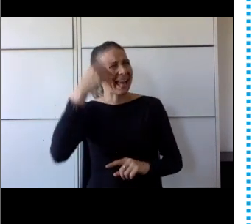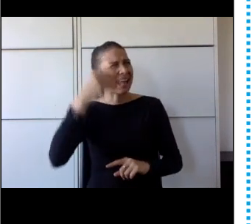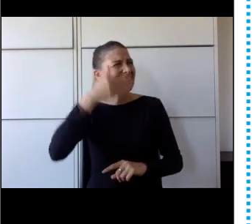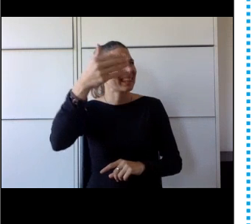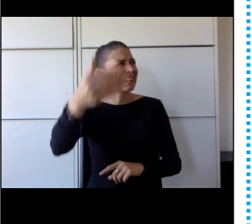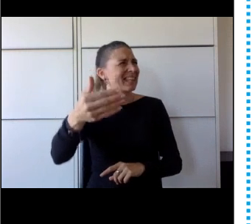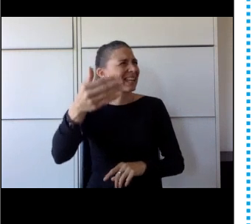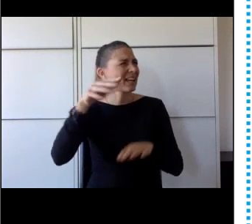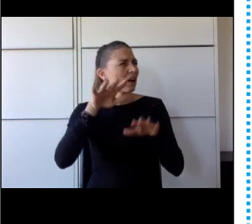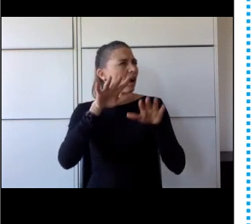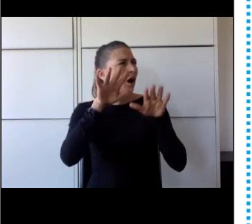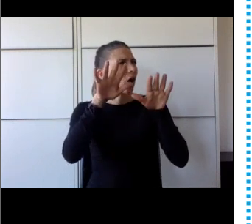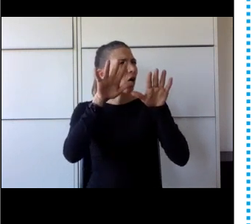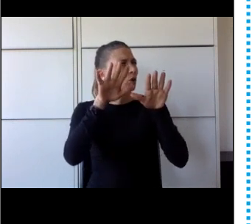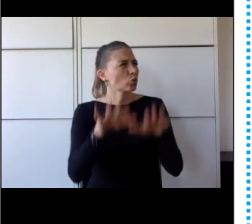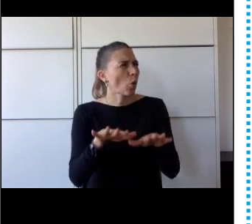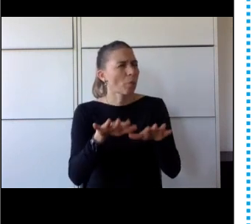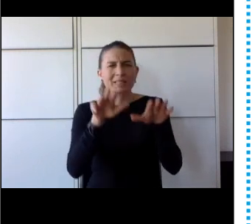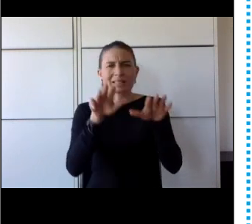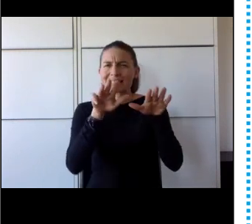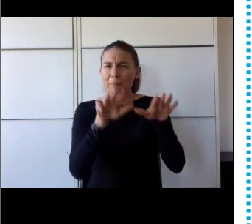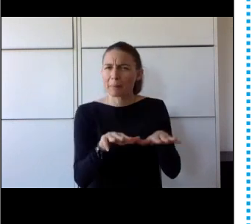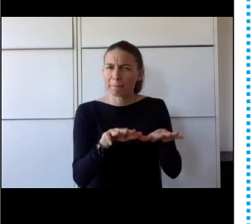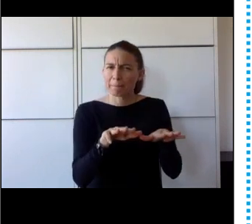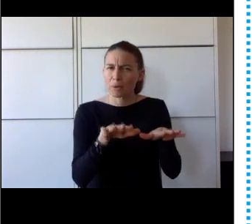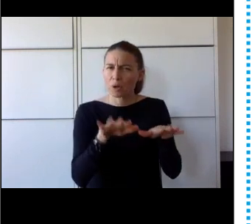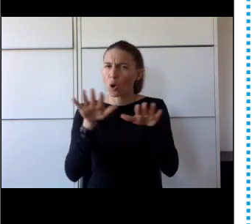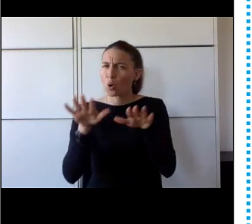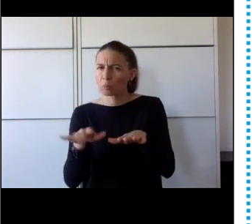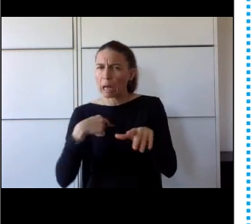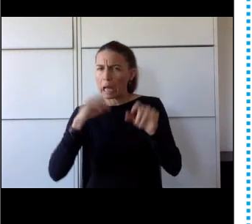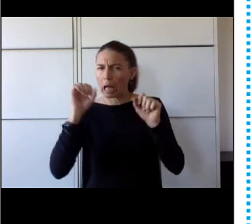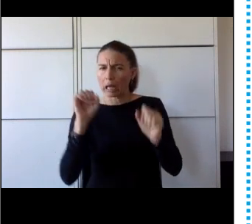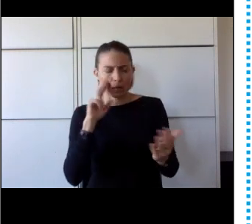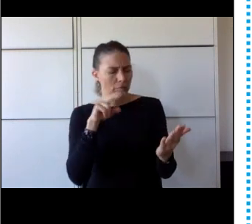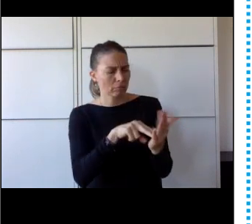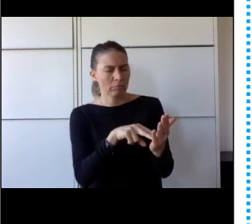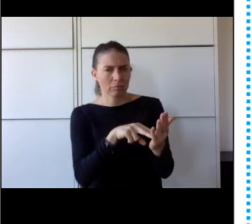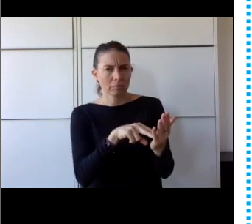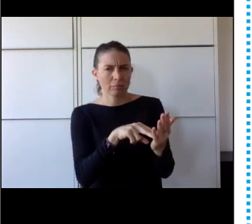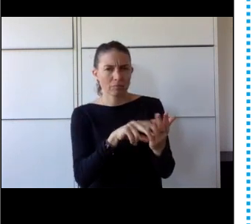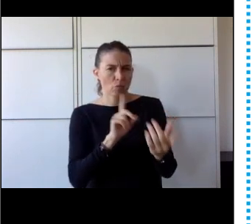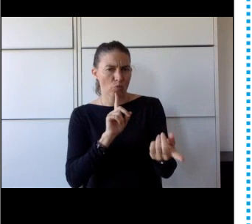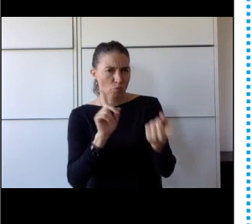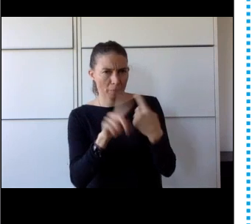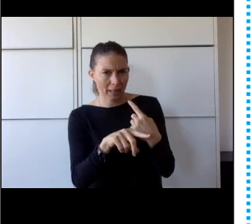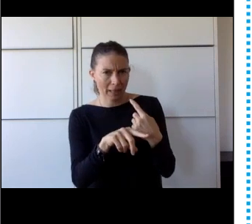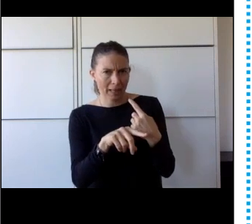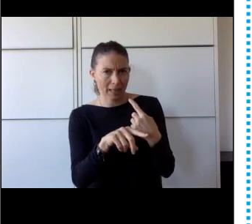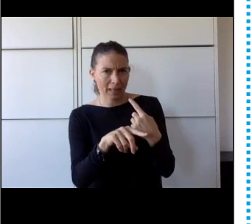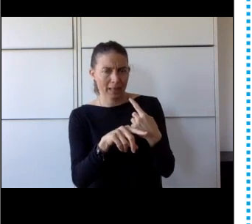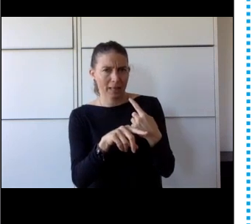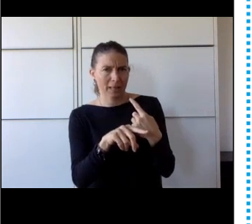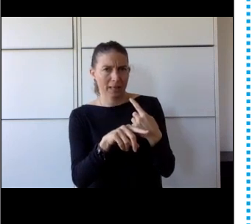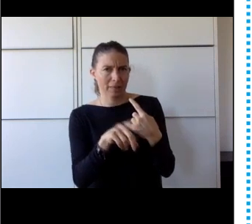I can check again and reply if really you need a specific answer.